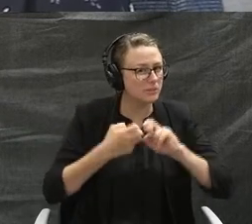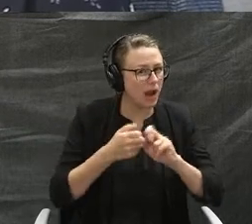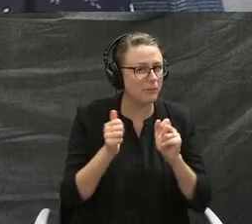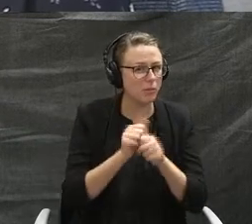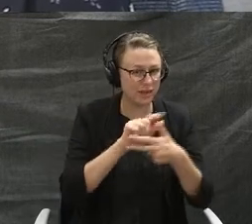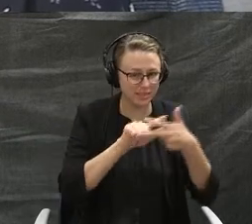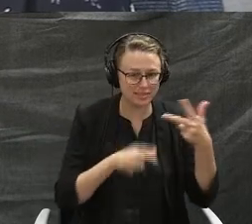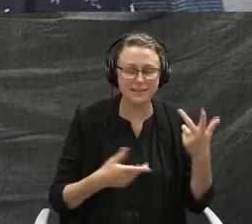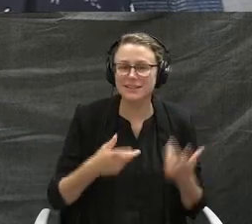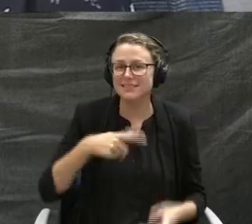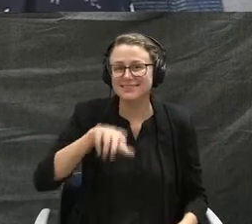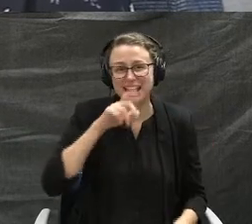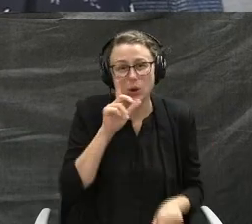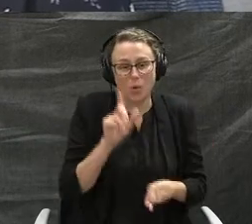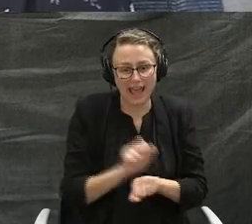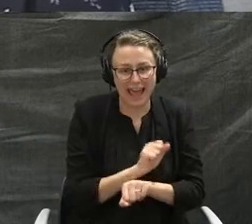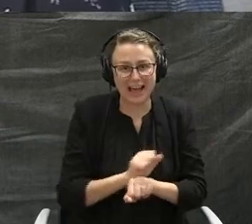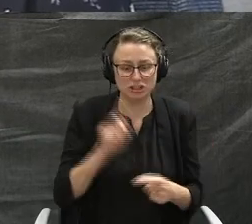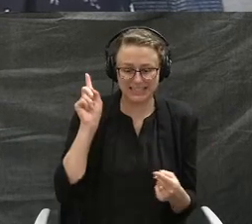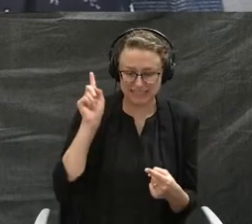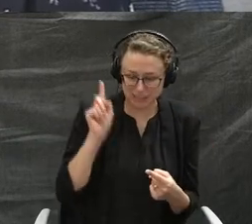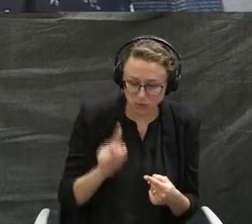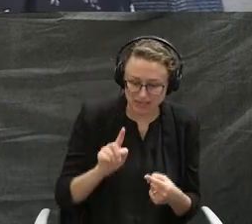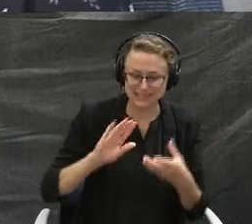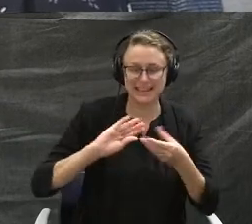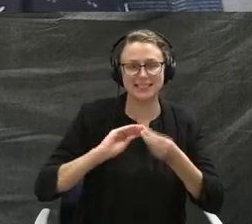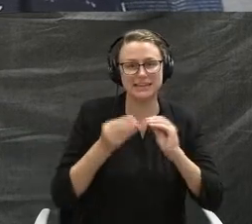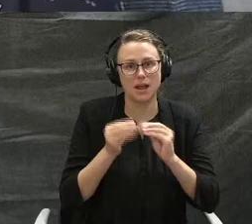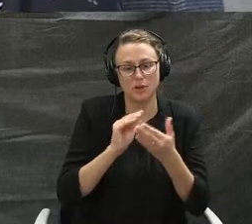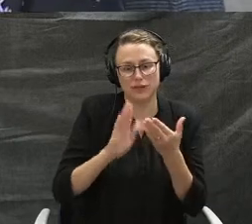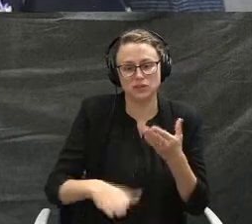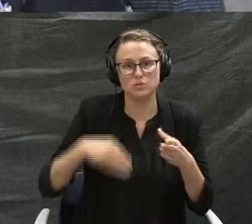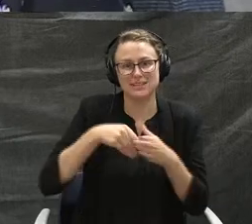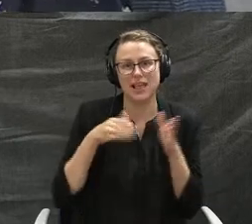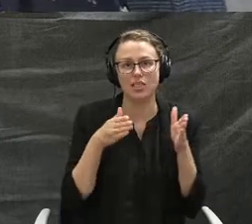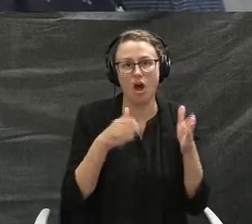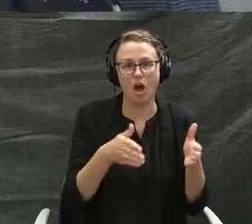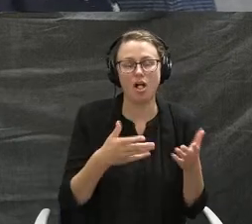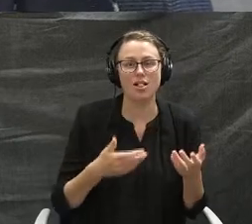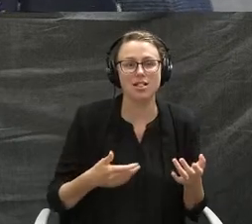overall volume of traffic in the hallways. In other words, the density of student traffic is